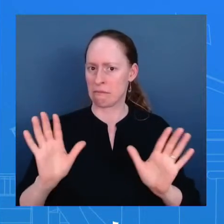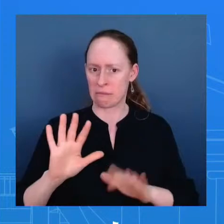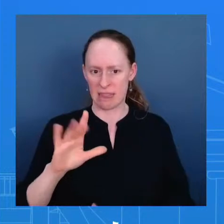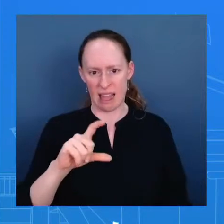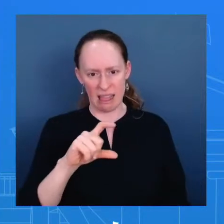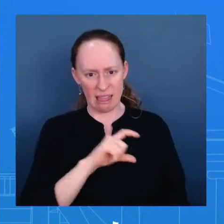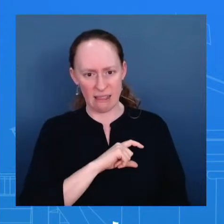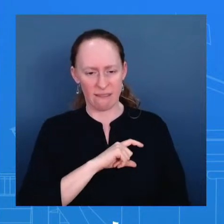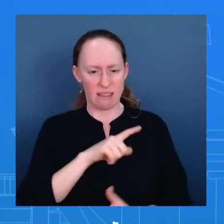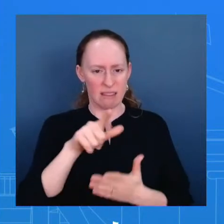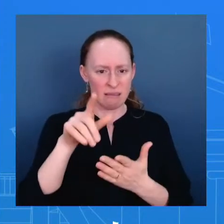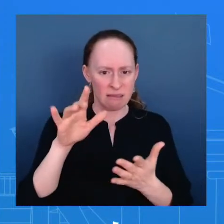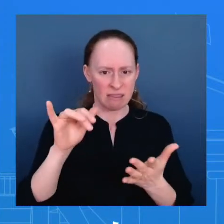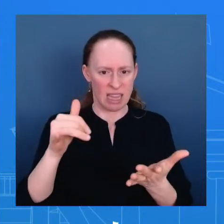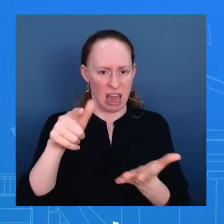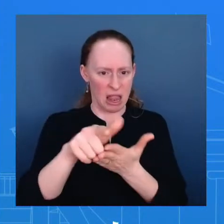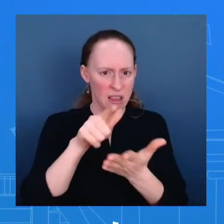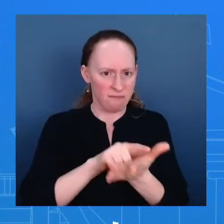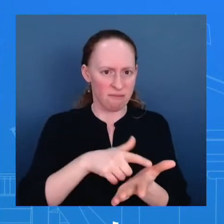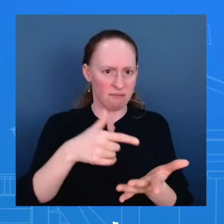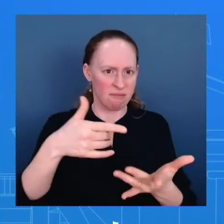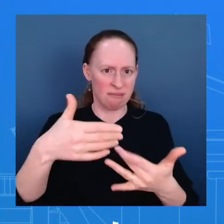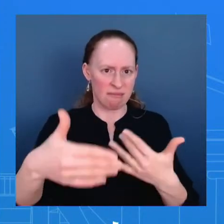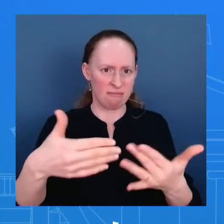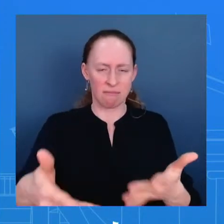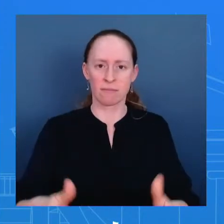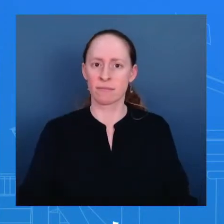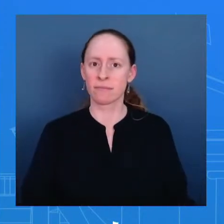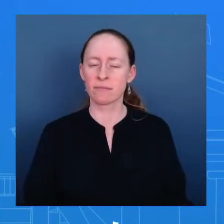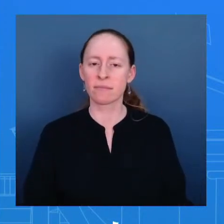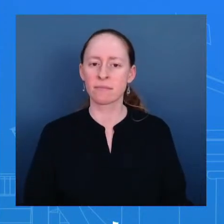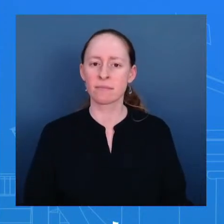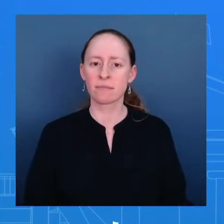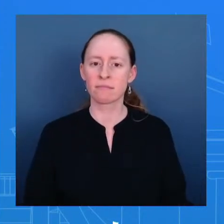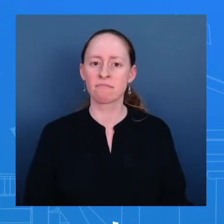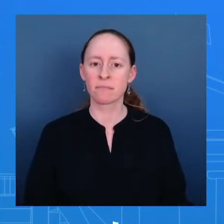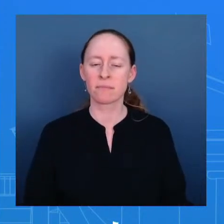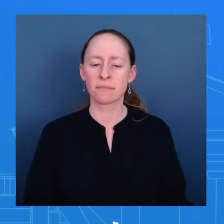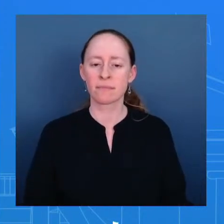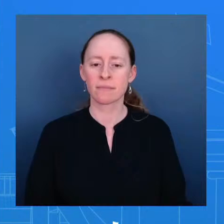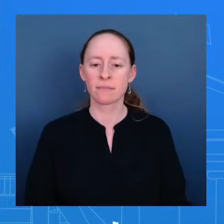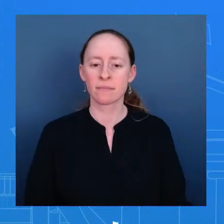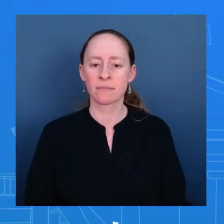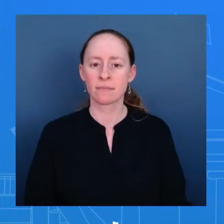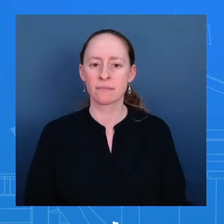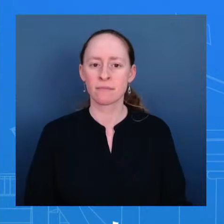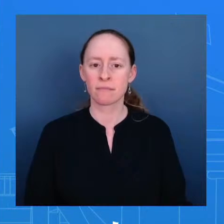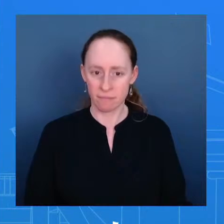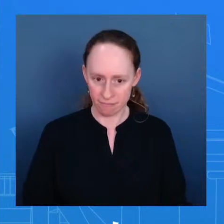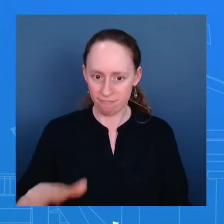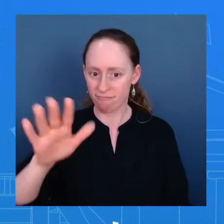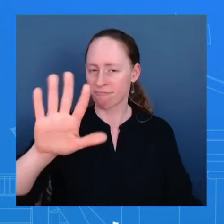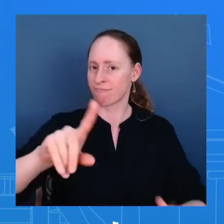The Press: Something totally different. Ms. Jean-Pierre: Oh, gosh. Where is this going? The Press: Have you heard -- Ms. Jean-Pierre: Oh, no.